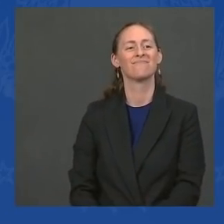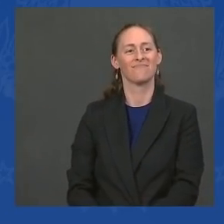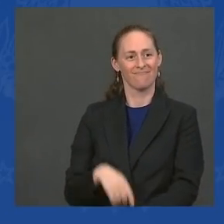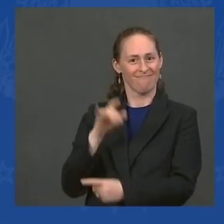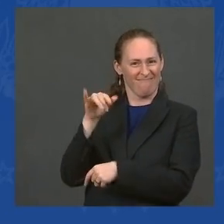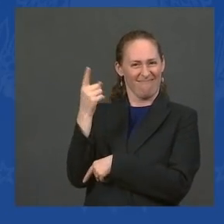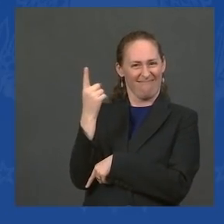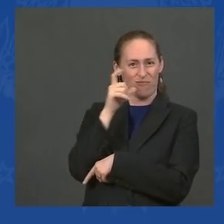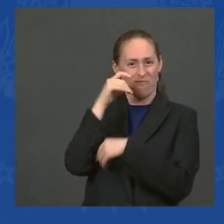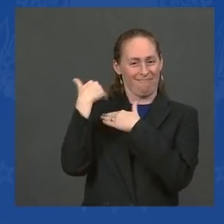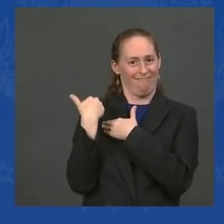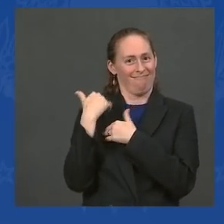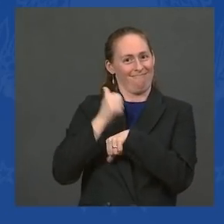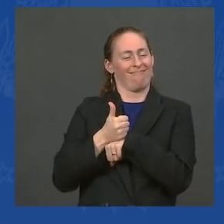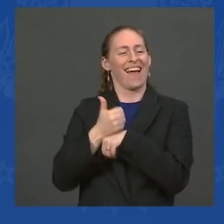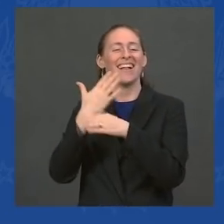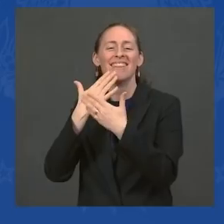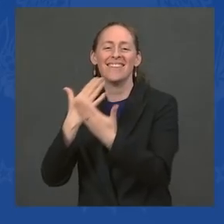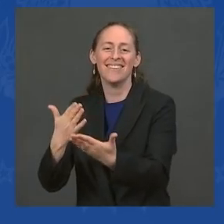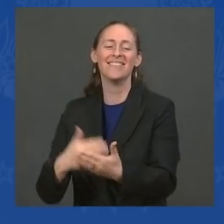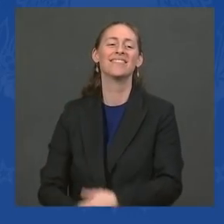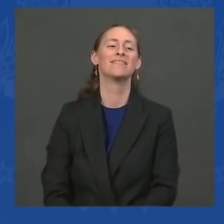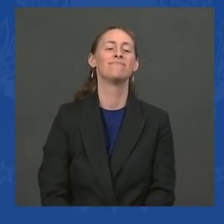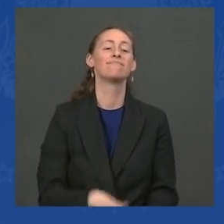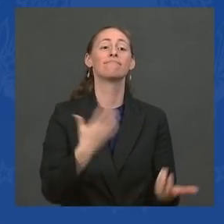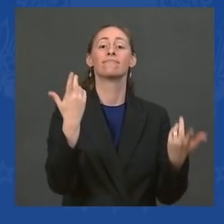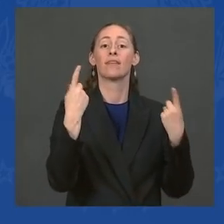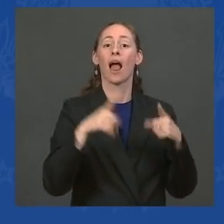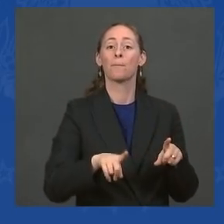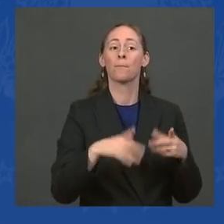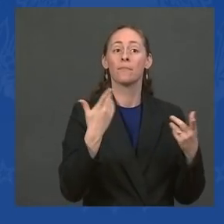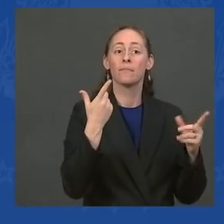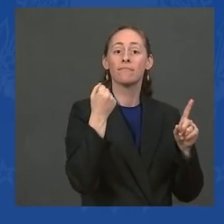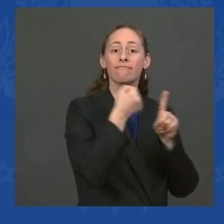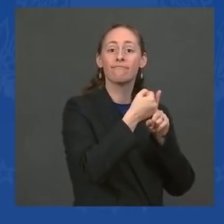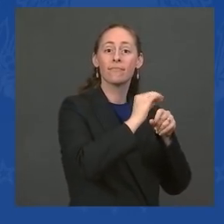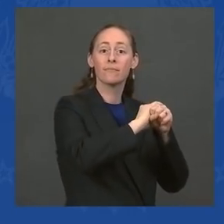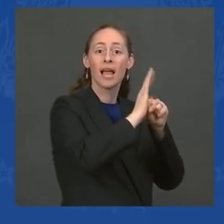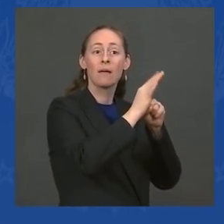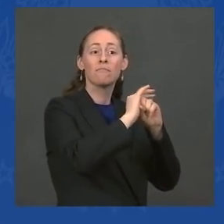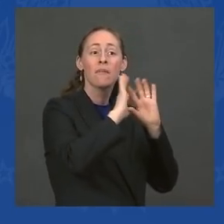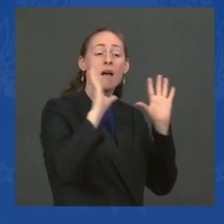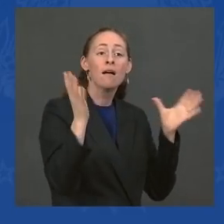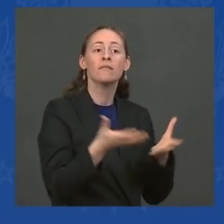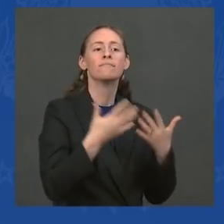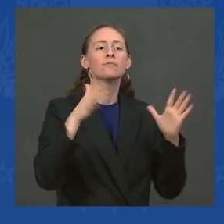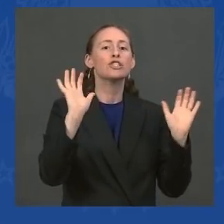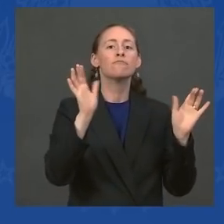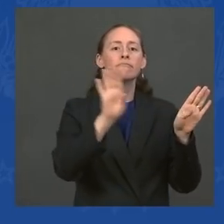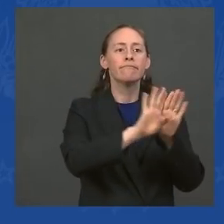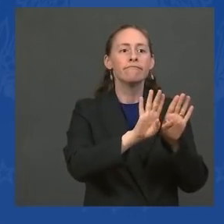at the beginning of the pandemic, when everything closed and our income dried up. Things looked very grim.